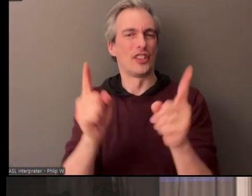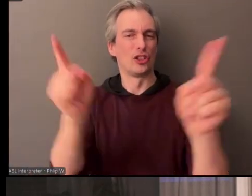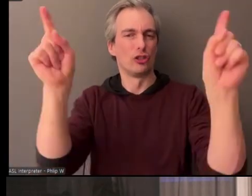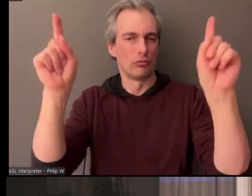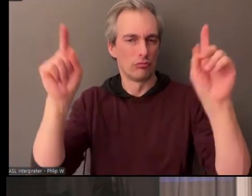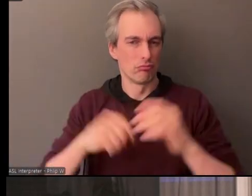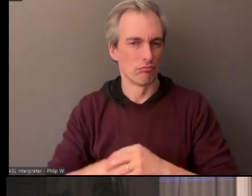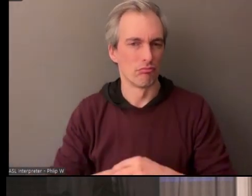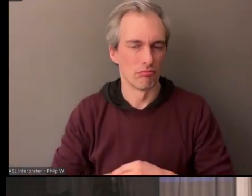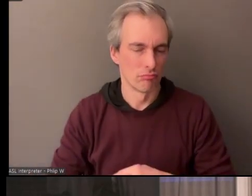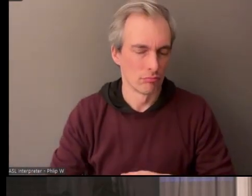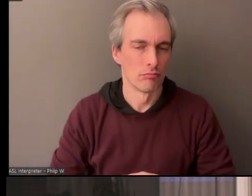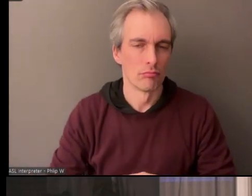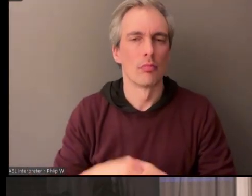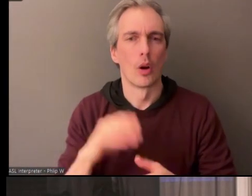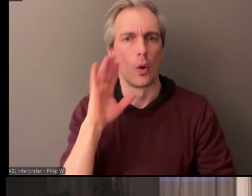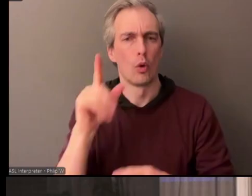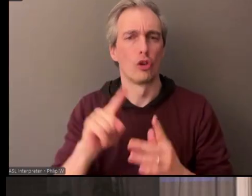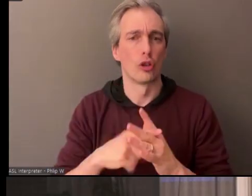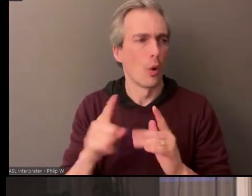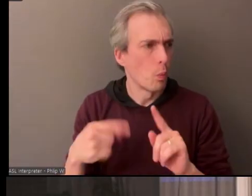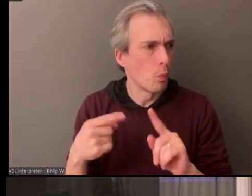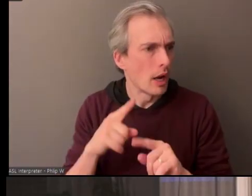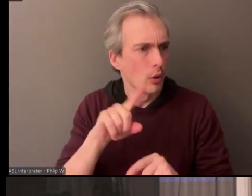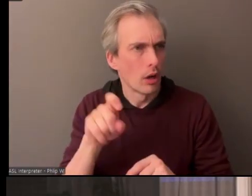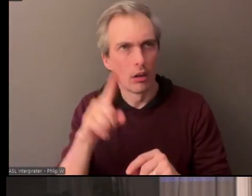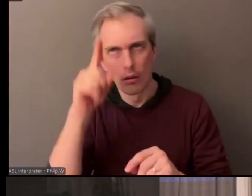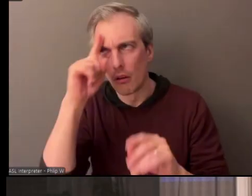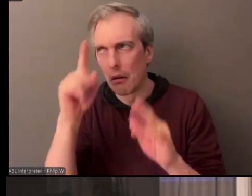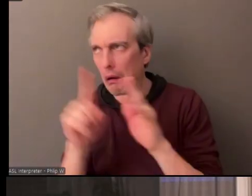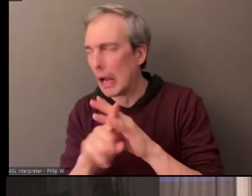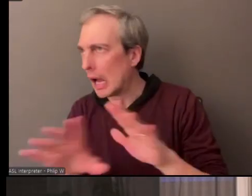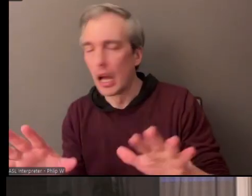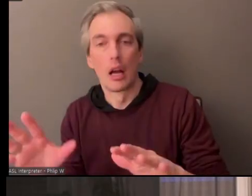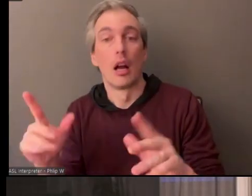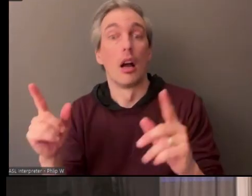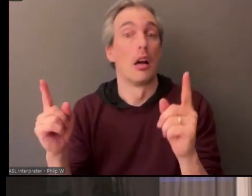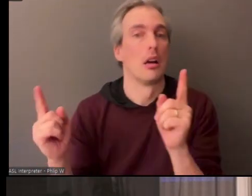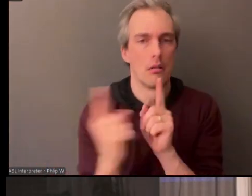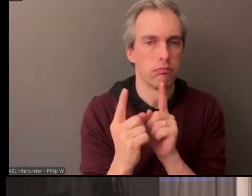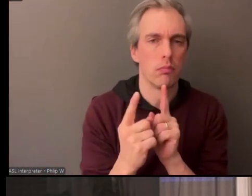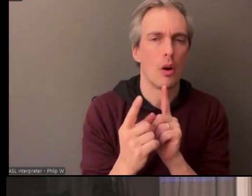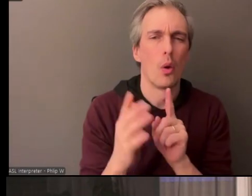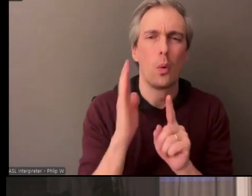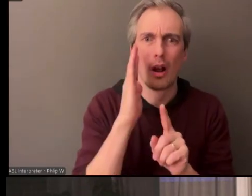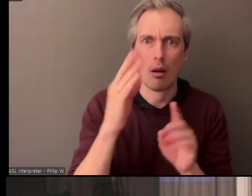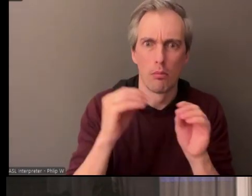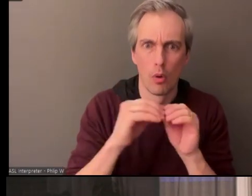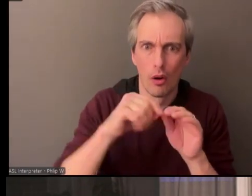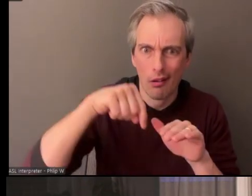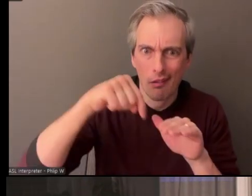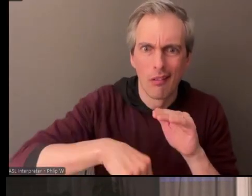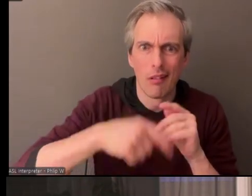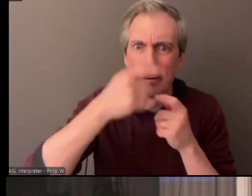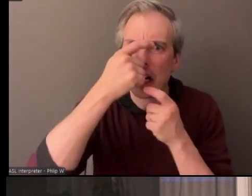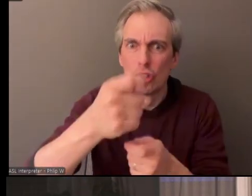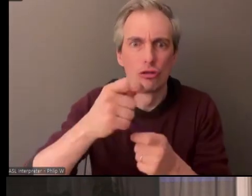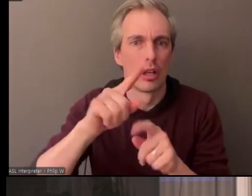They begin to understand the principles rather than just memorizing that thing that you told them that one time, and then misapplying it.